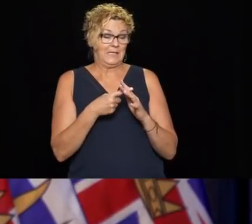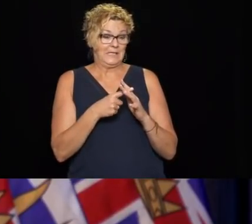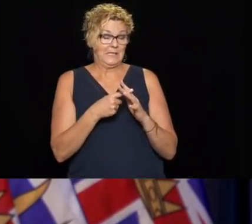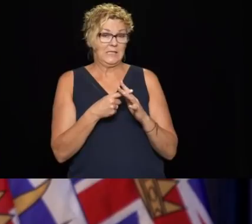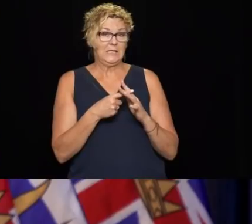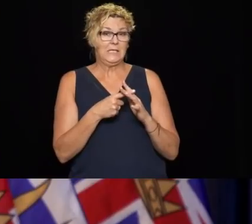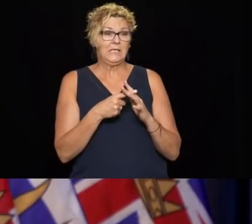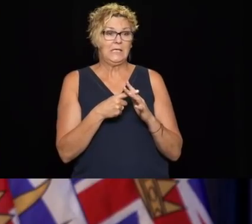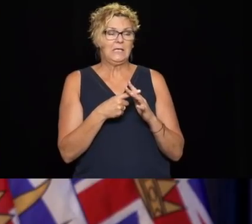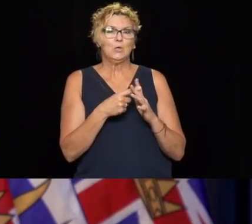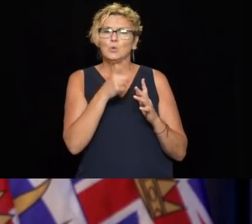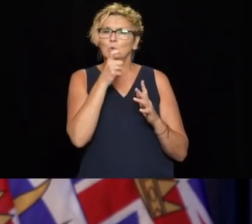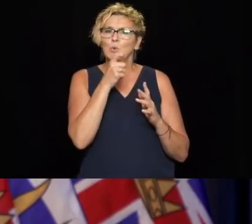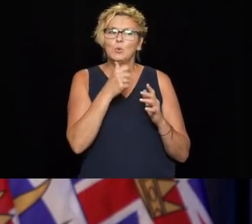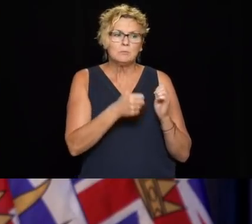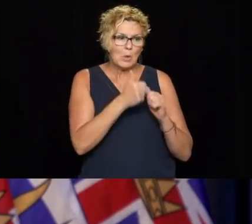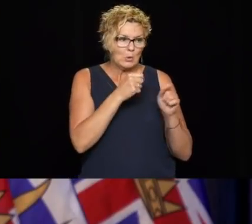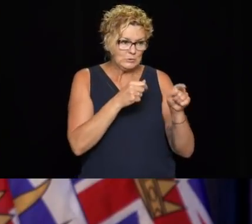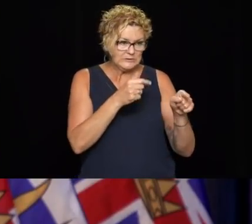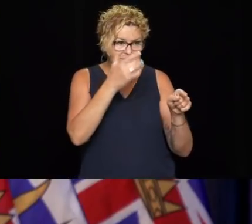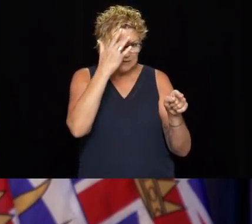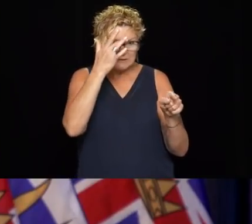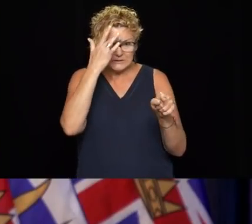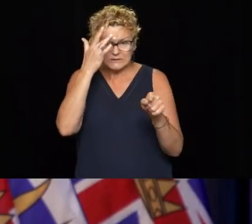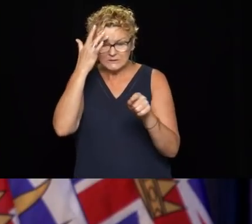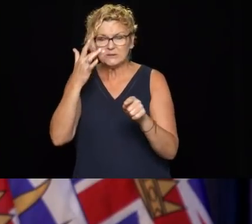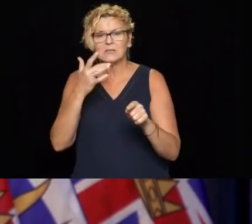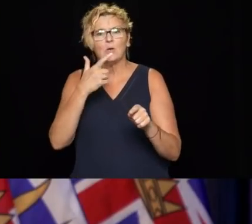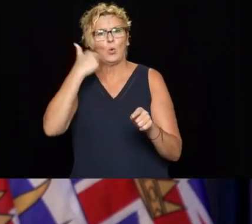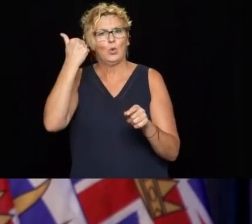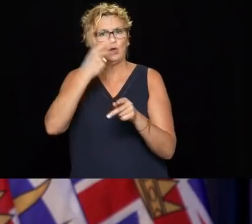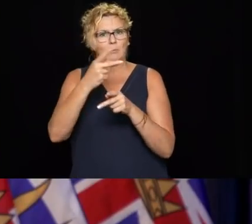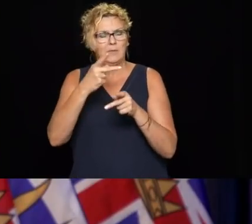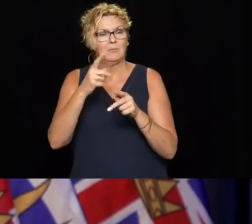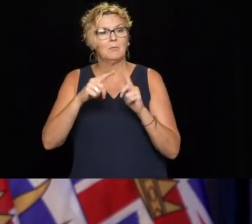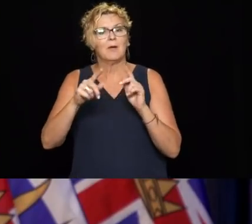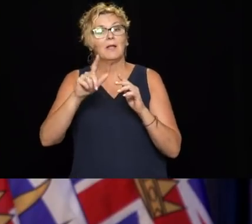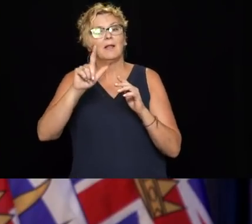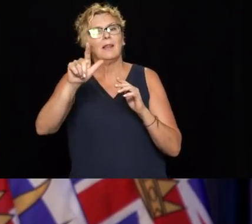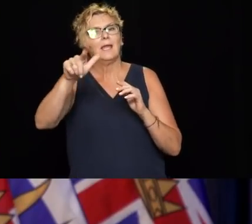people, that was part of her season and then later in